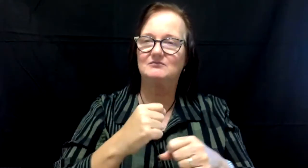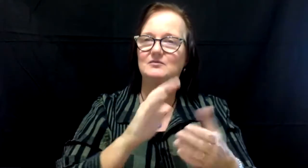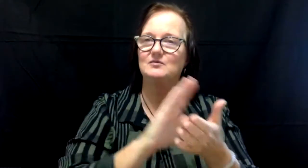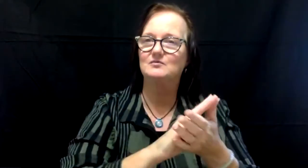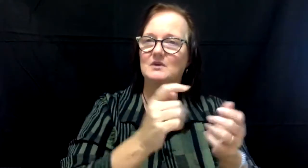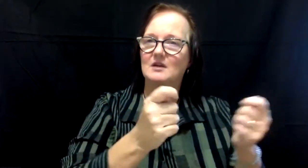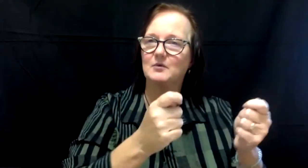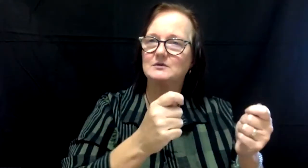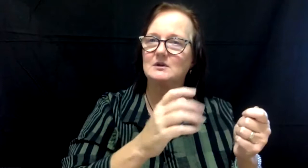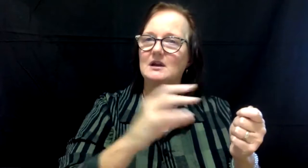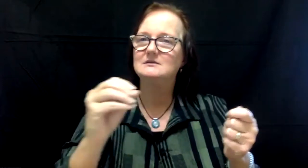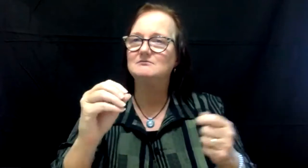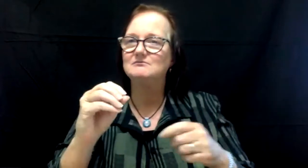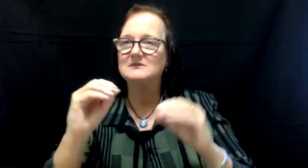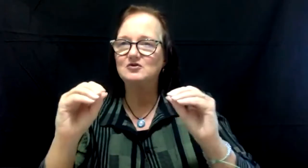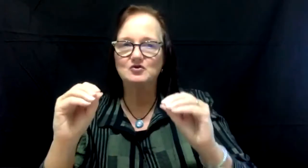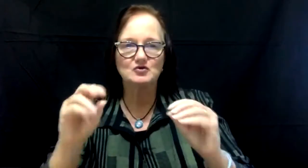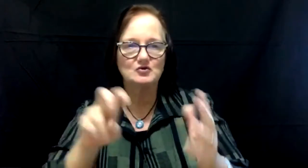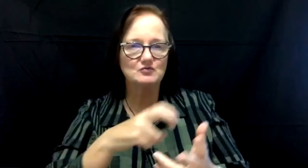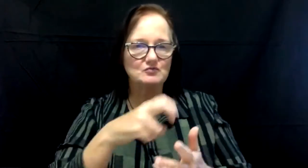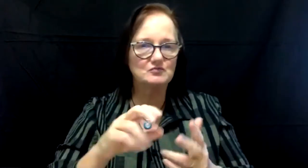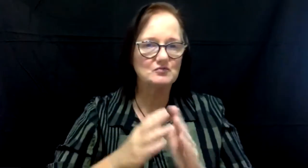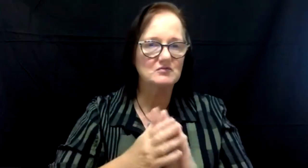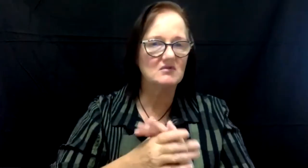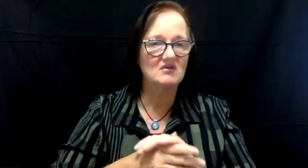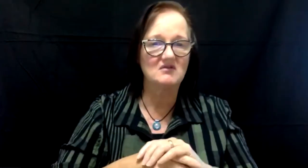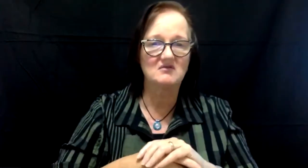as part of school administration and as a teacher.